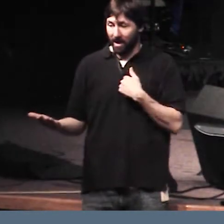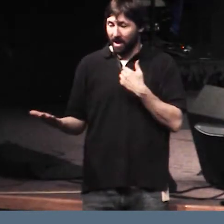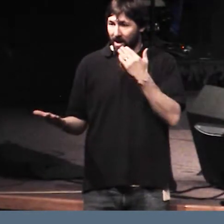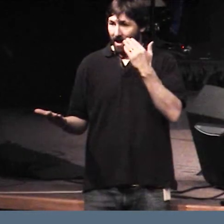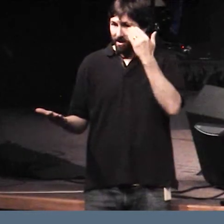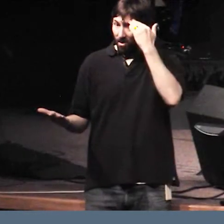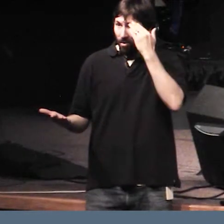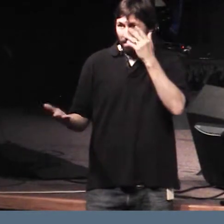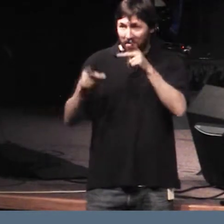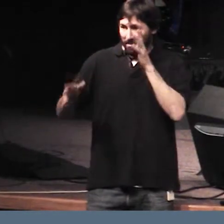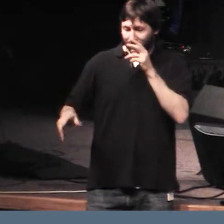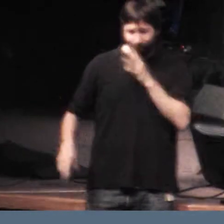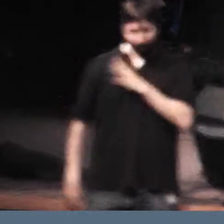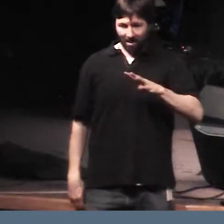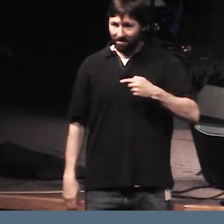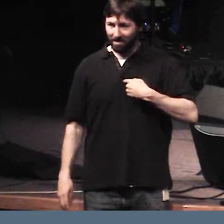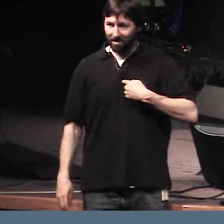do you understand what Ruth is saying